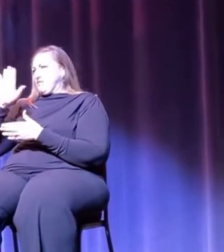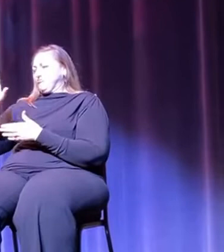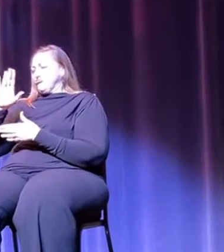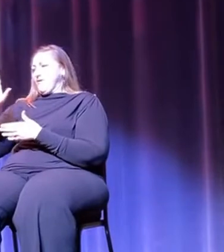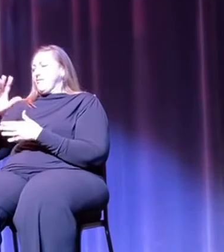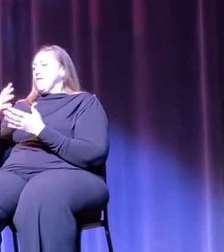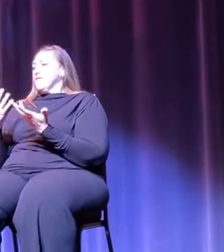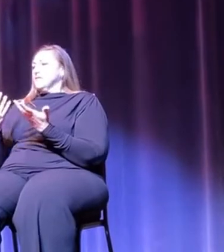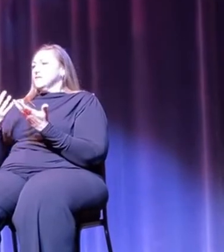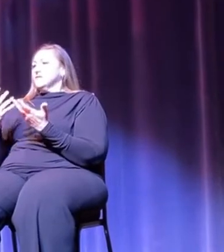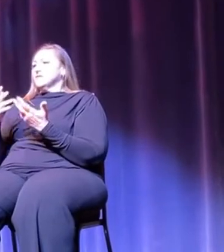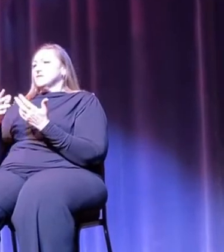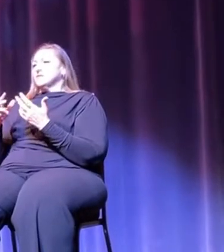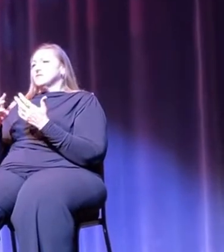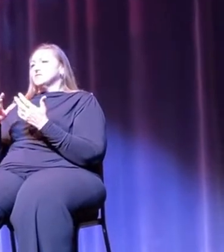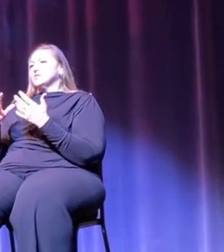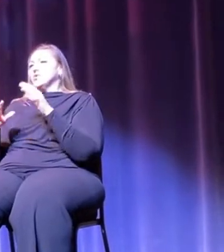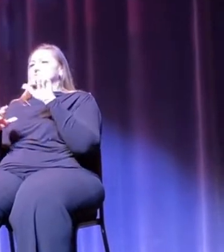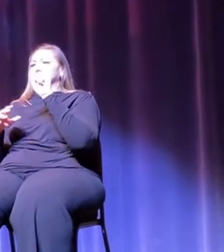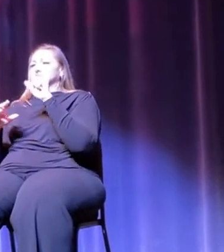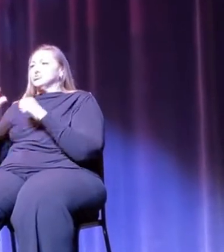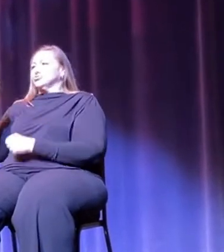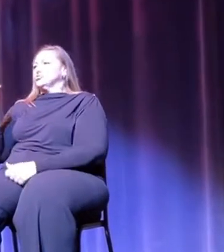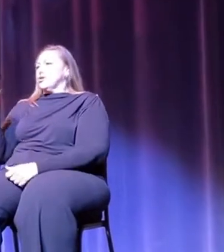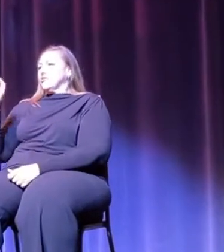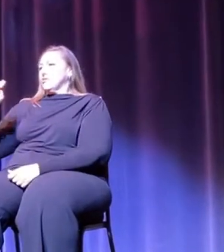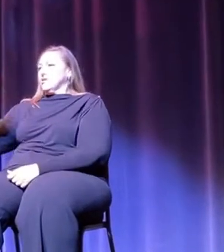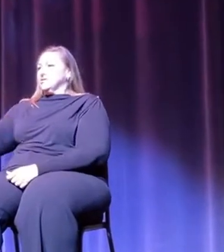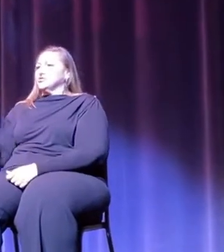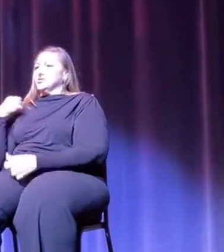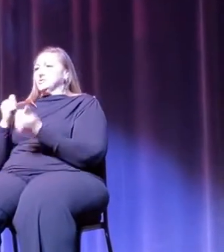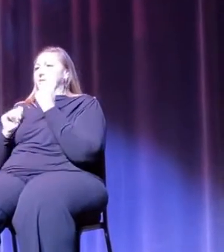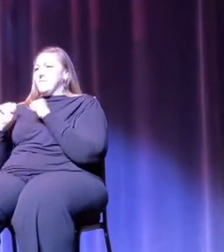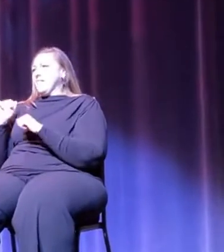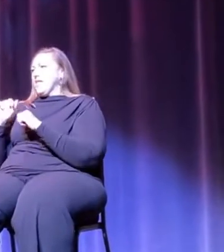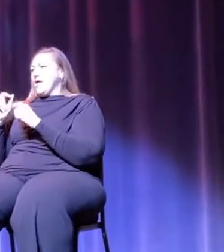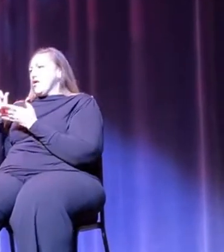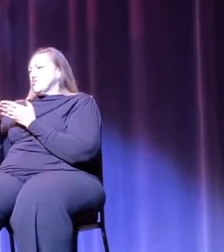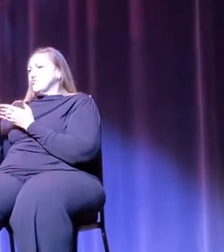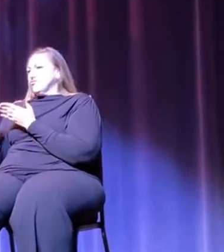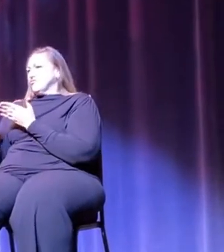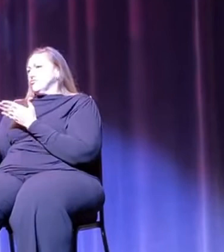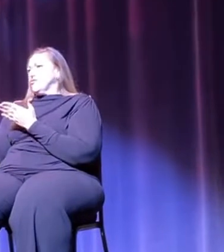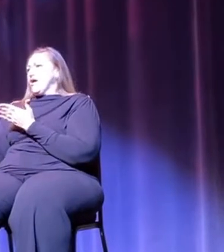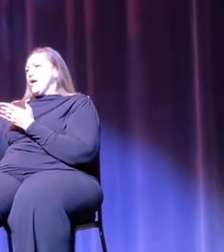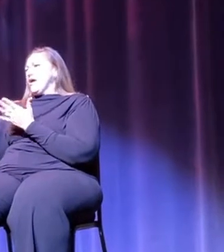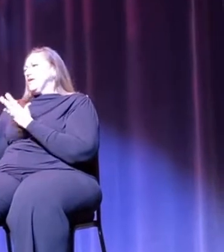So Sharon Bridgeport is a poet but a playwright, creative capital, you know like, is hybrid.